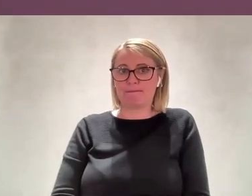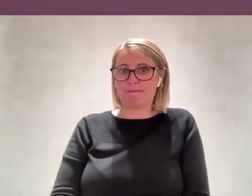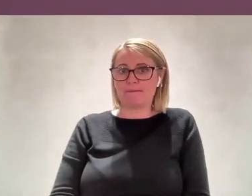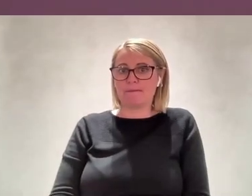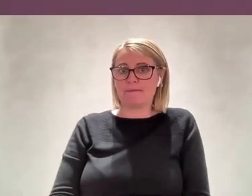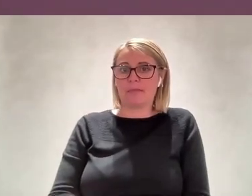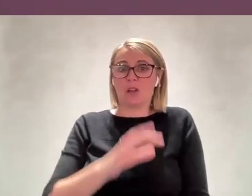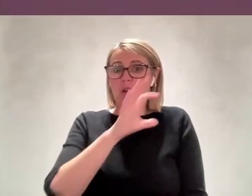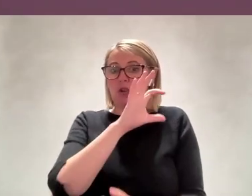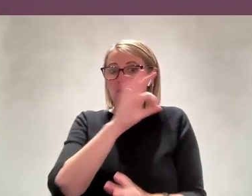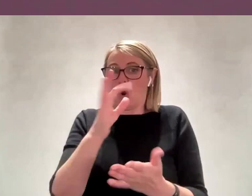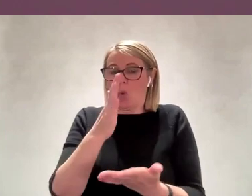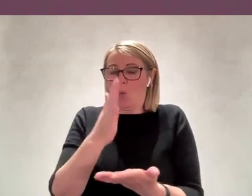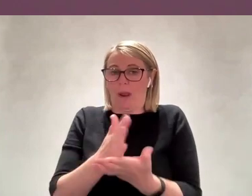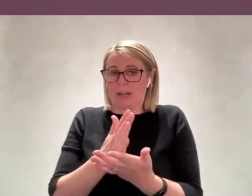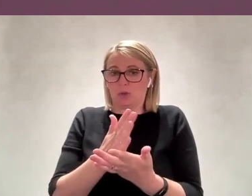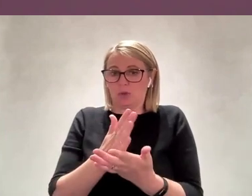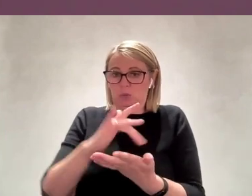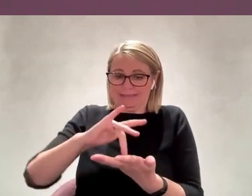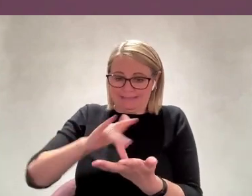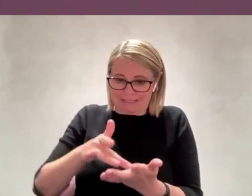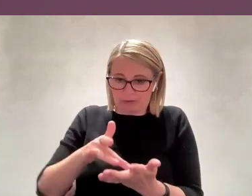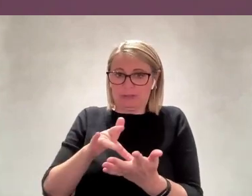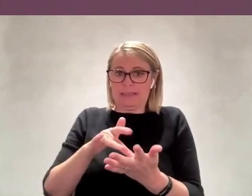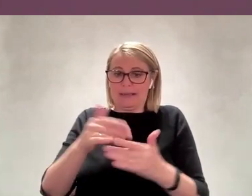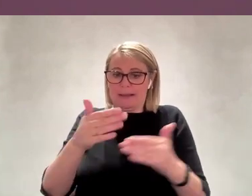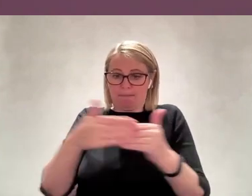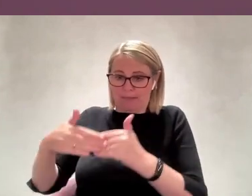There's no actual centrally maintained